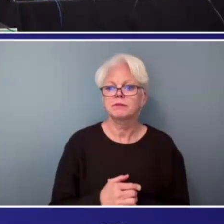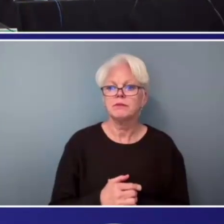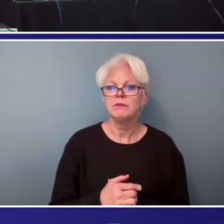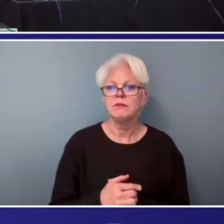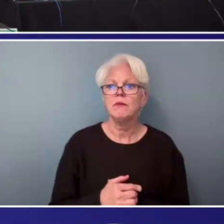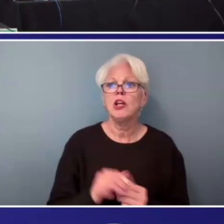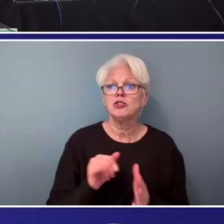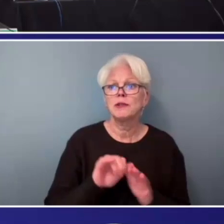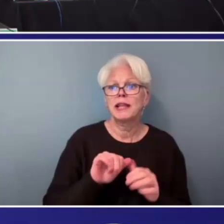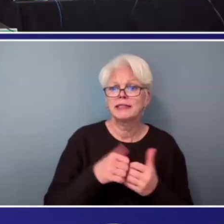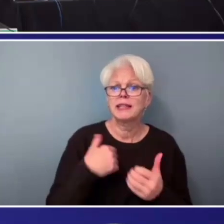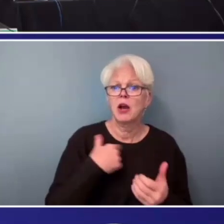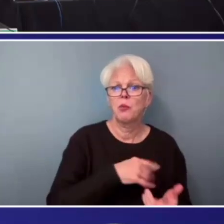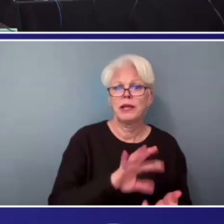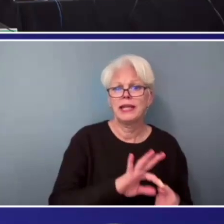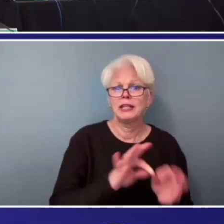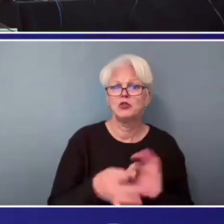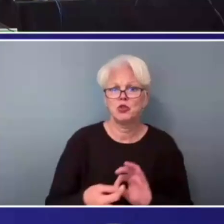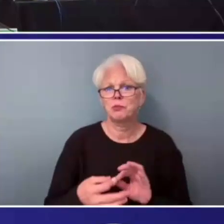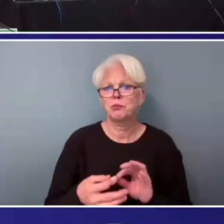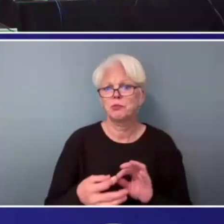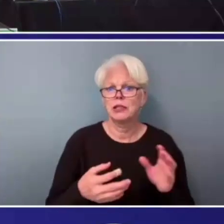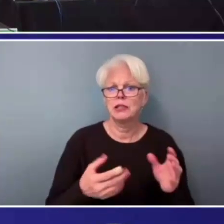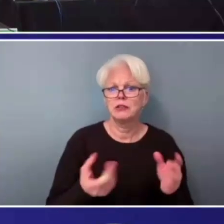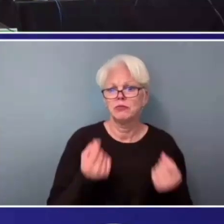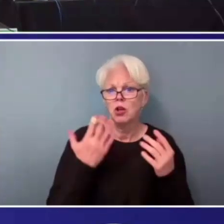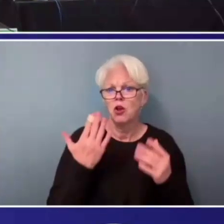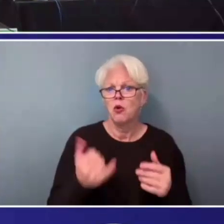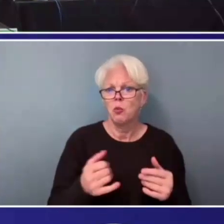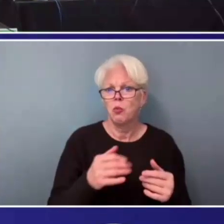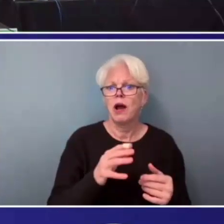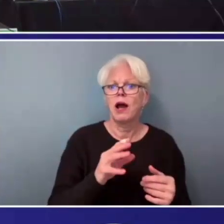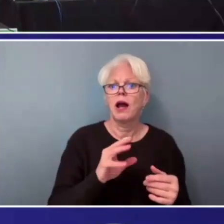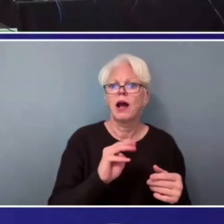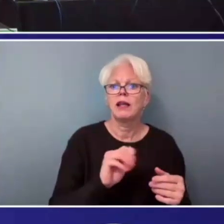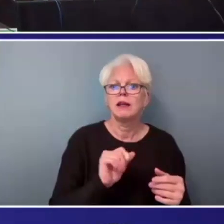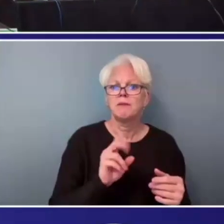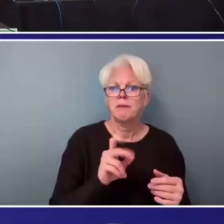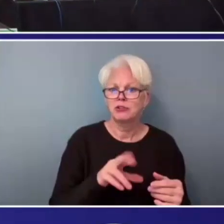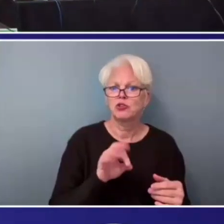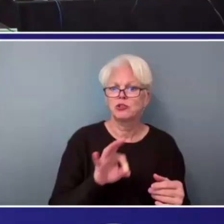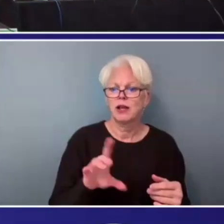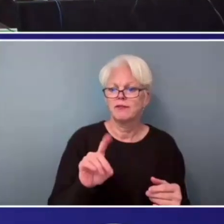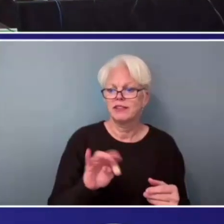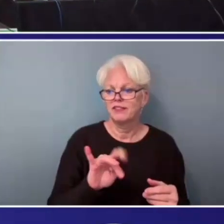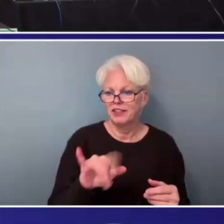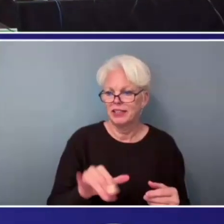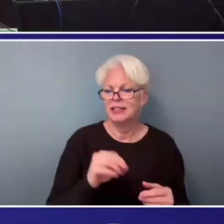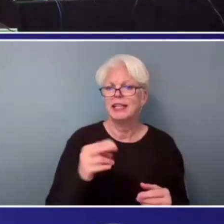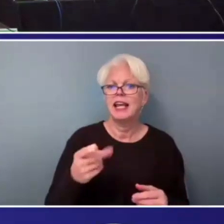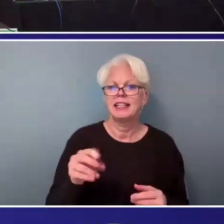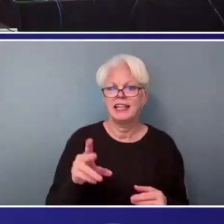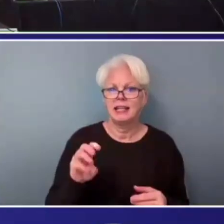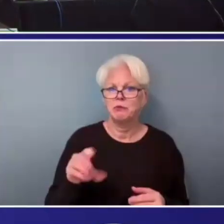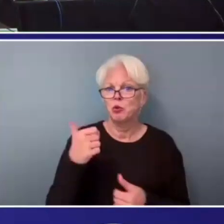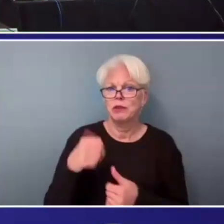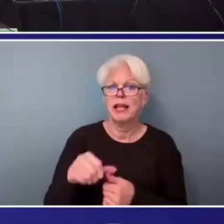least, why the master's of divinity and master's of Hebrew letters were incorporated. So, Jake, I agree with you and I have the same interpretation.